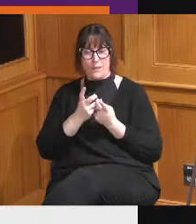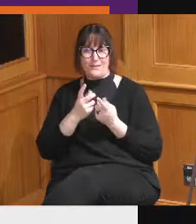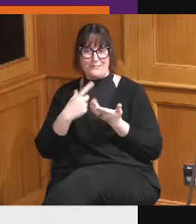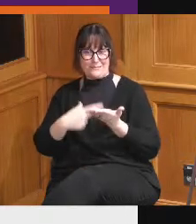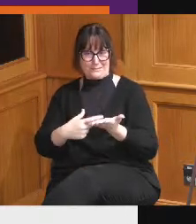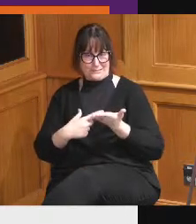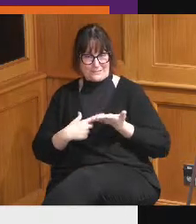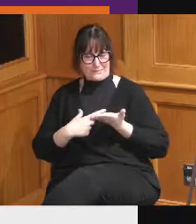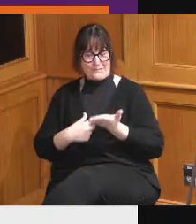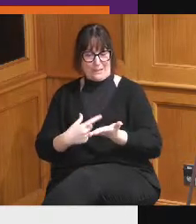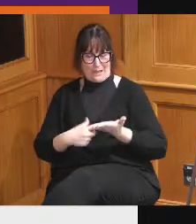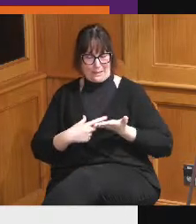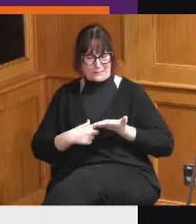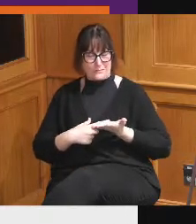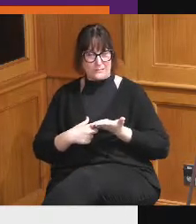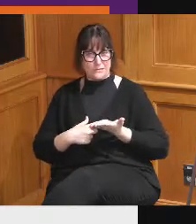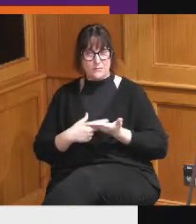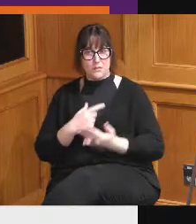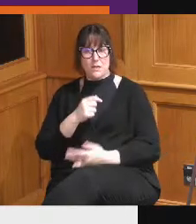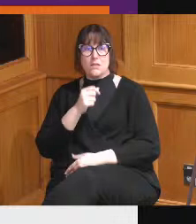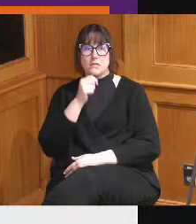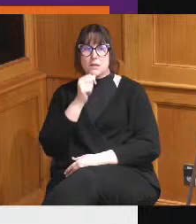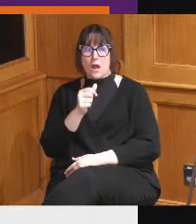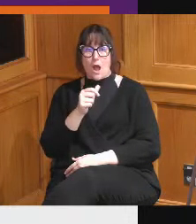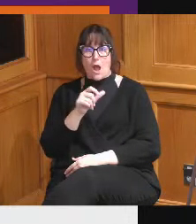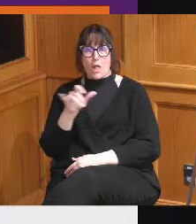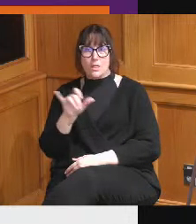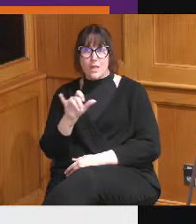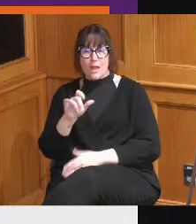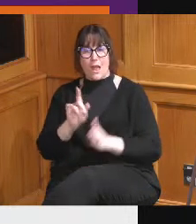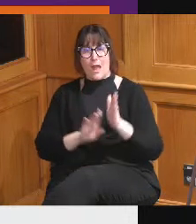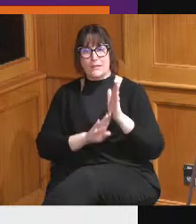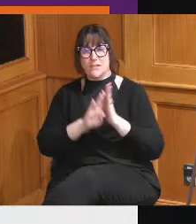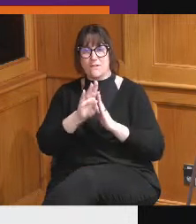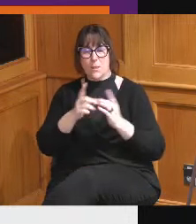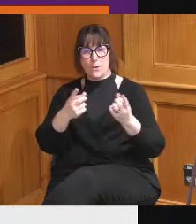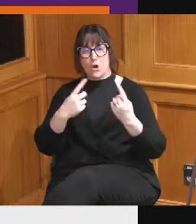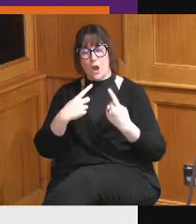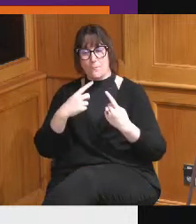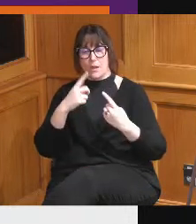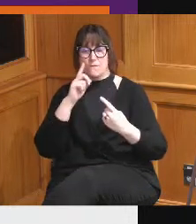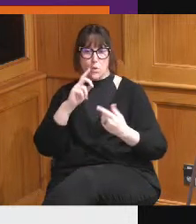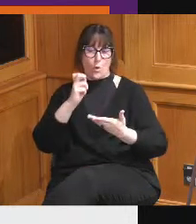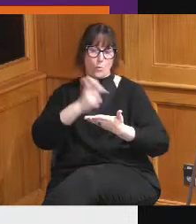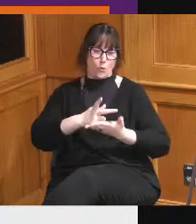just not doing that not as a developer coming in asking for approval but as sort of a partner of